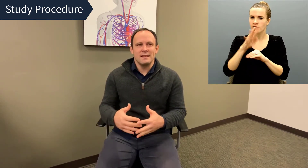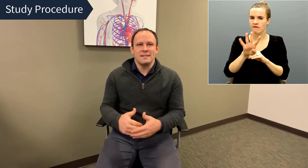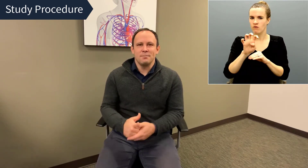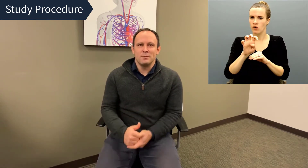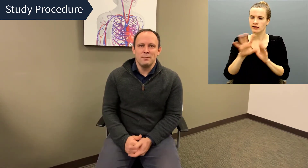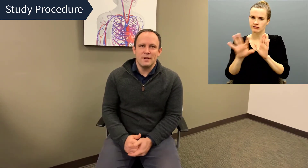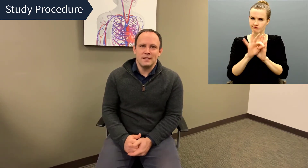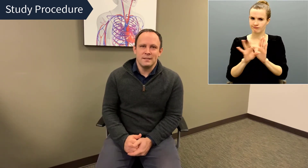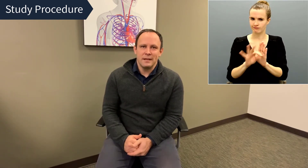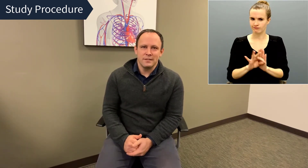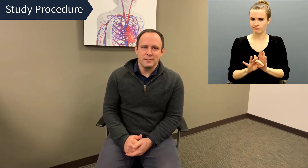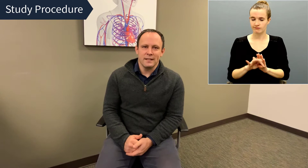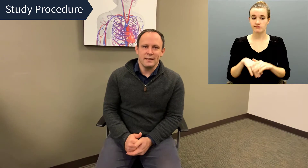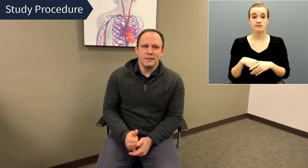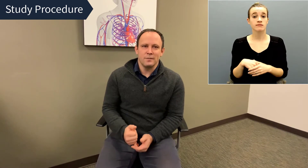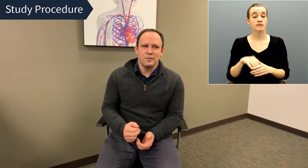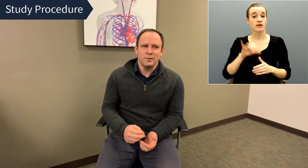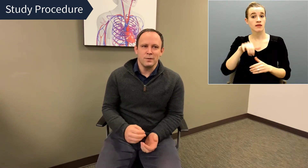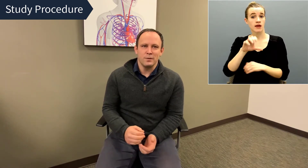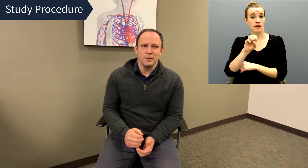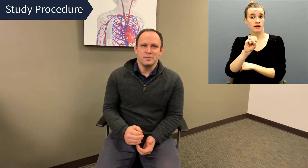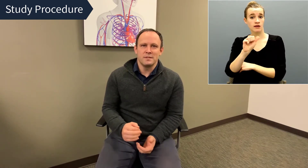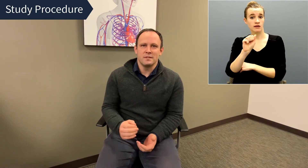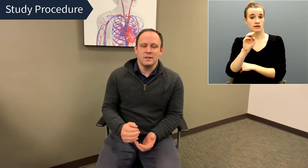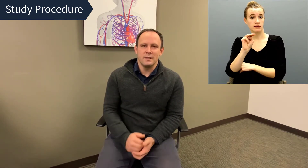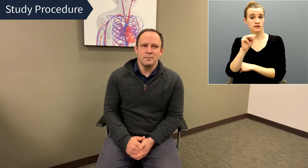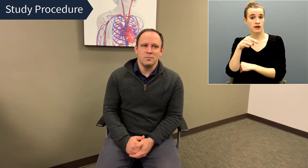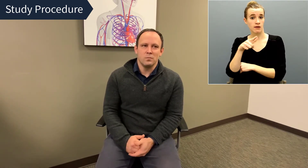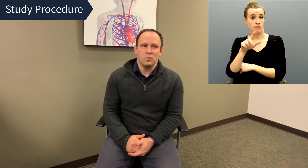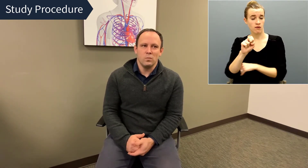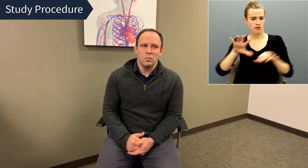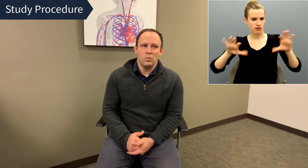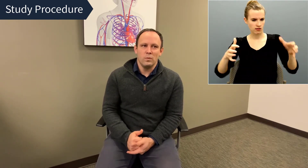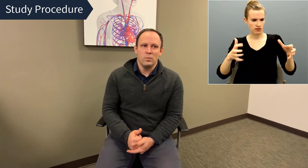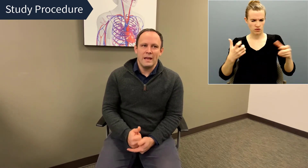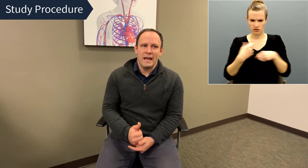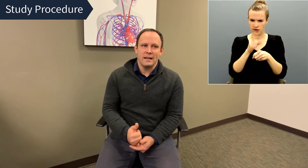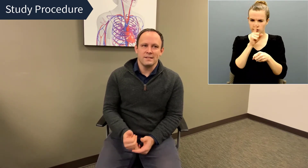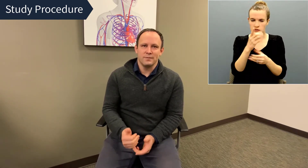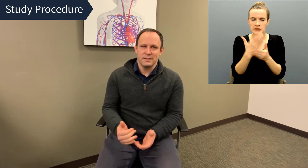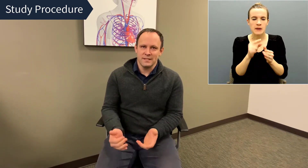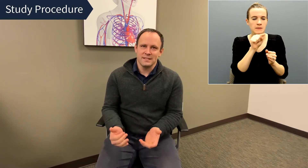that sample, we wanted to make sure that certain groups we had a sufficient